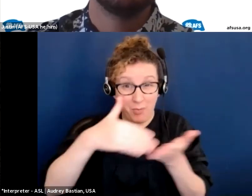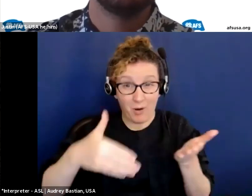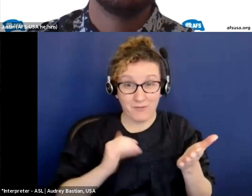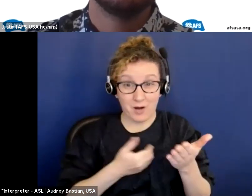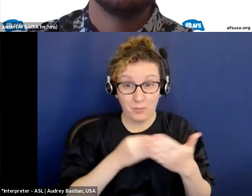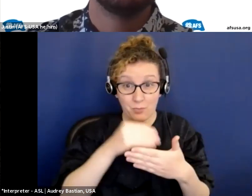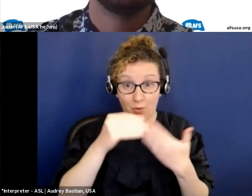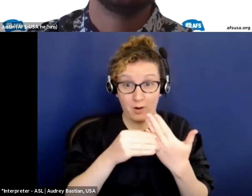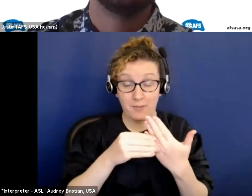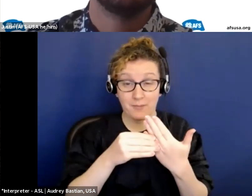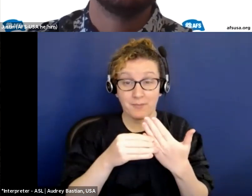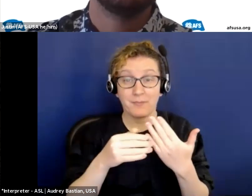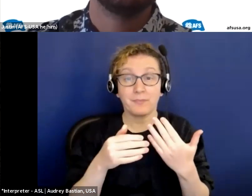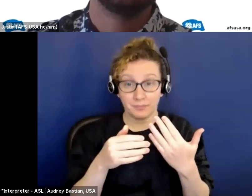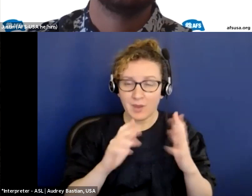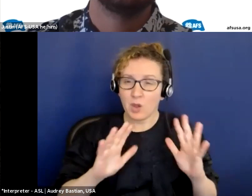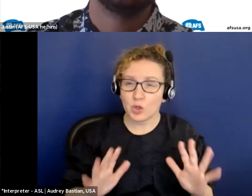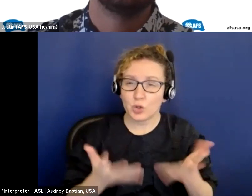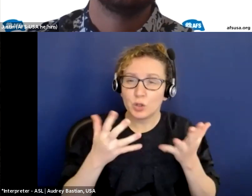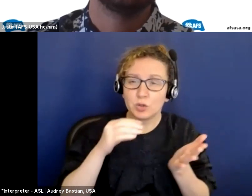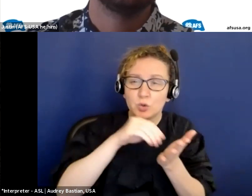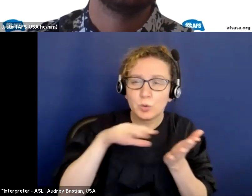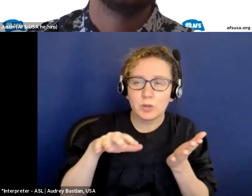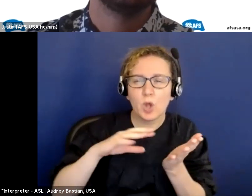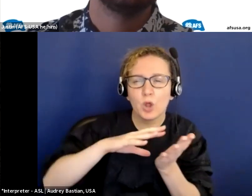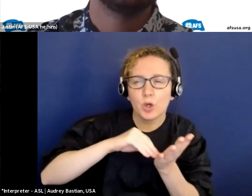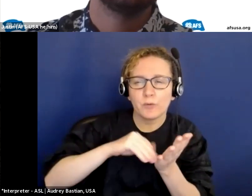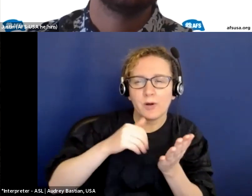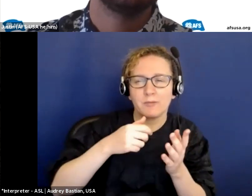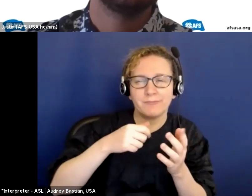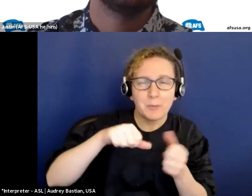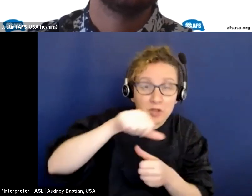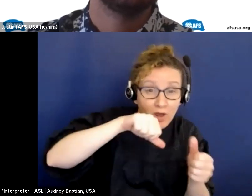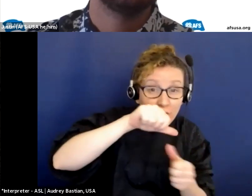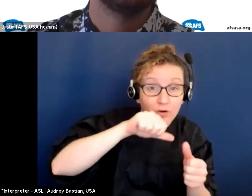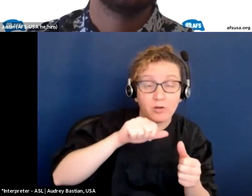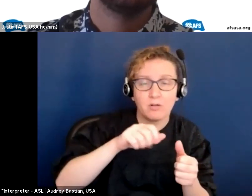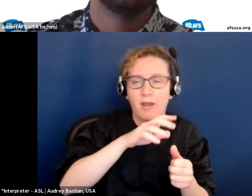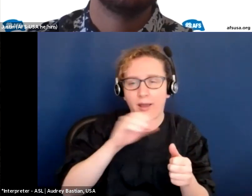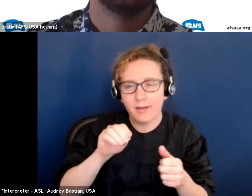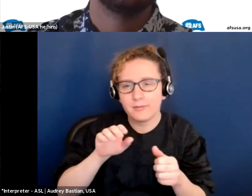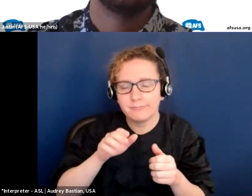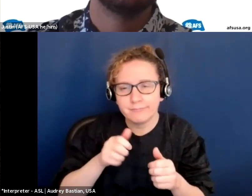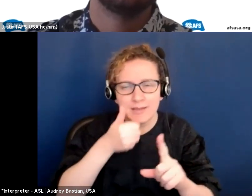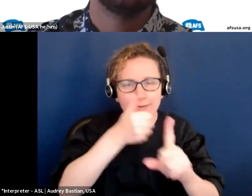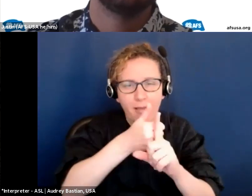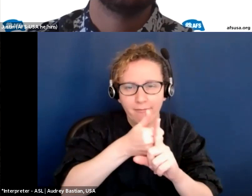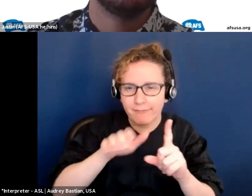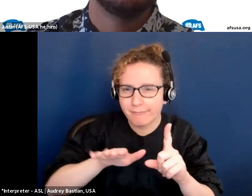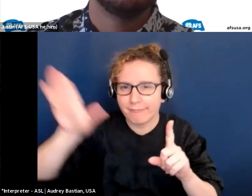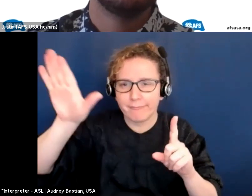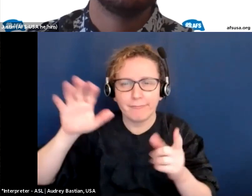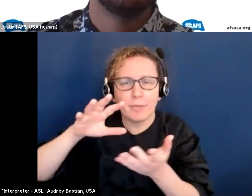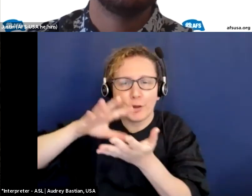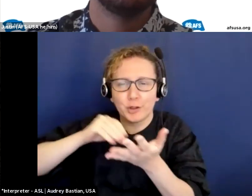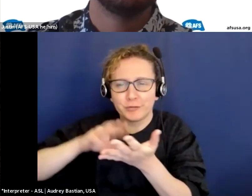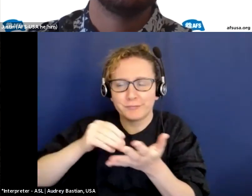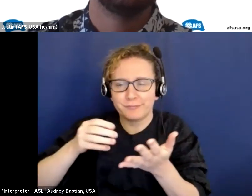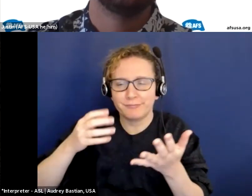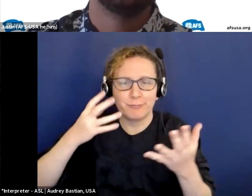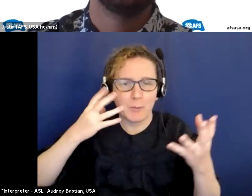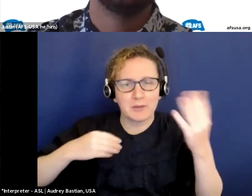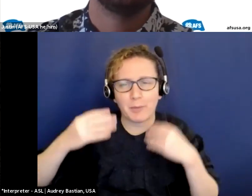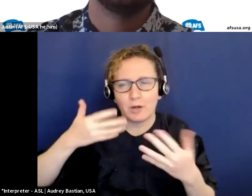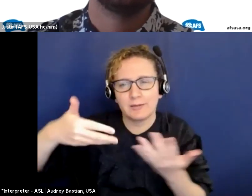is encouraging students to learn from themselves and from their own experience. That is a really